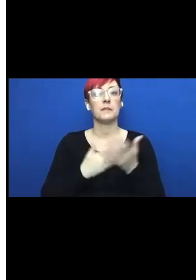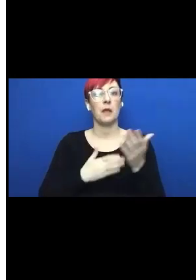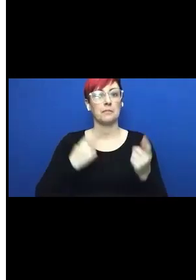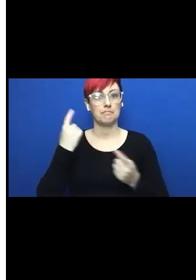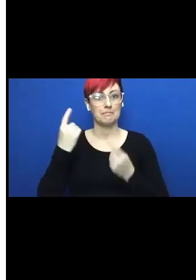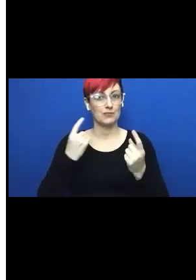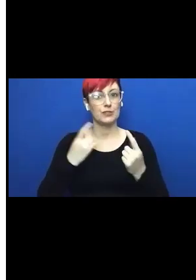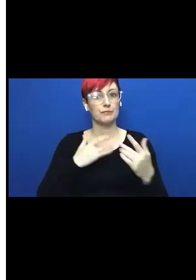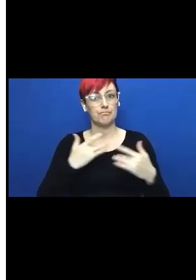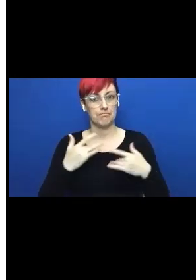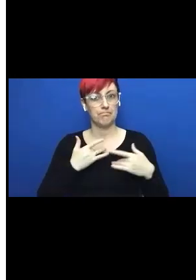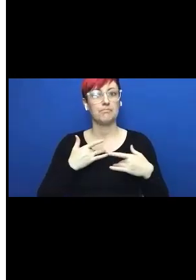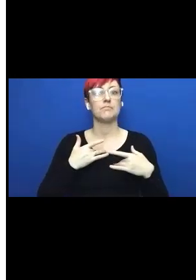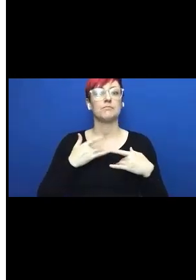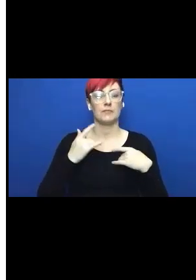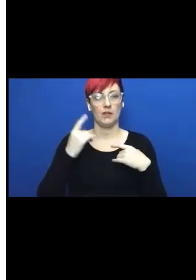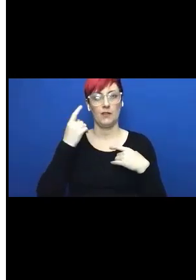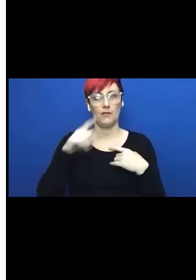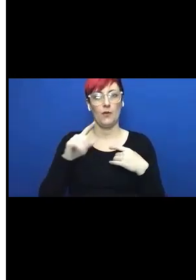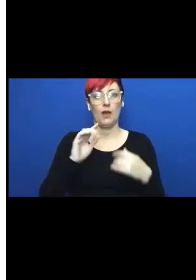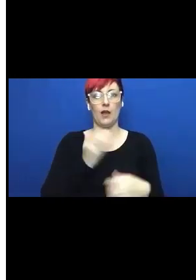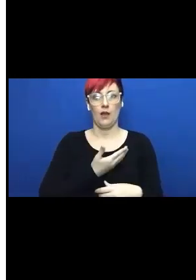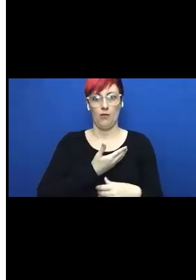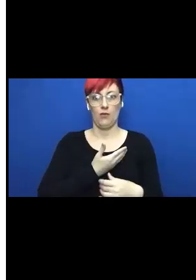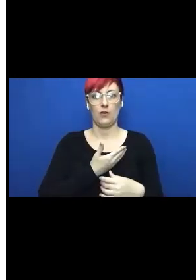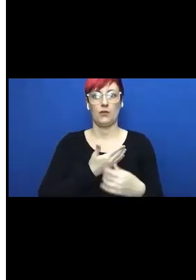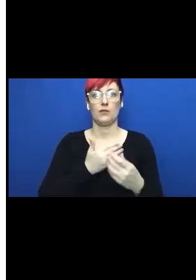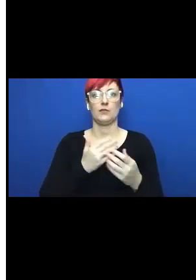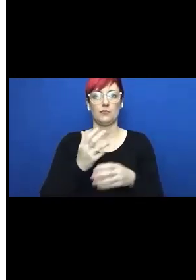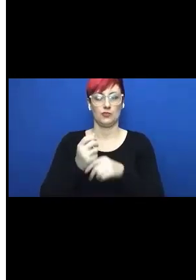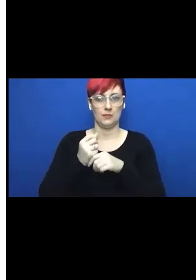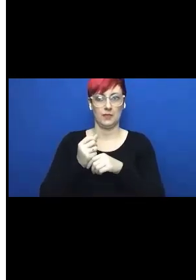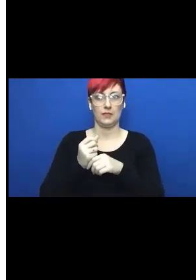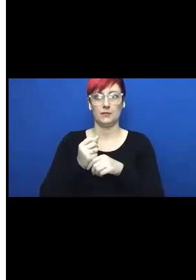for our recipients if we can get down to that slide.